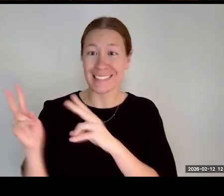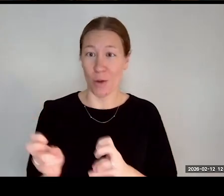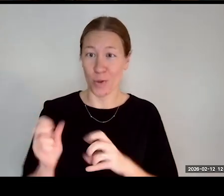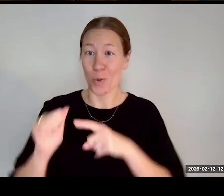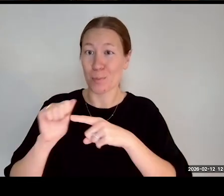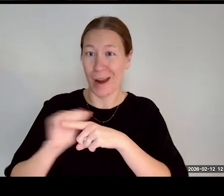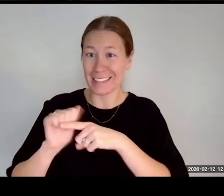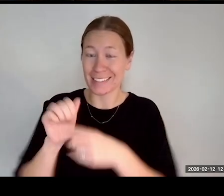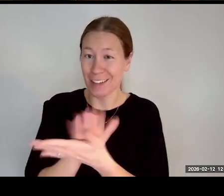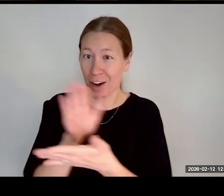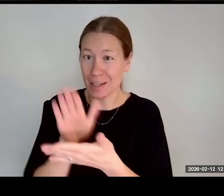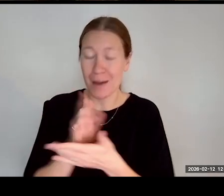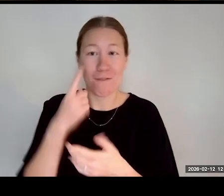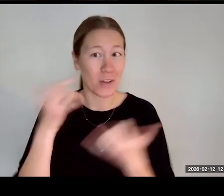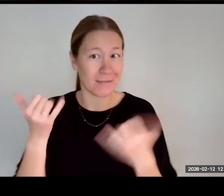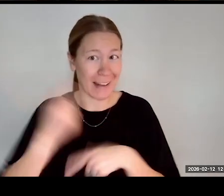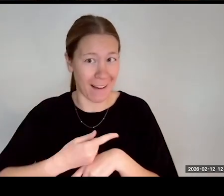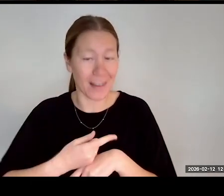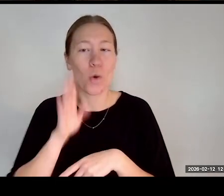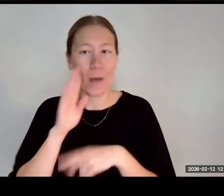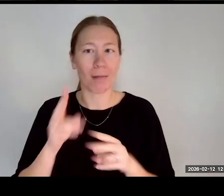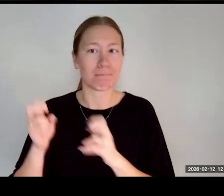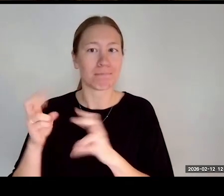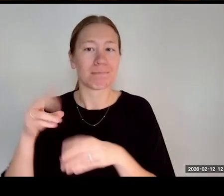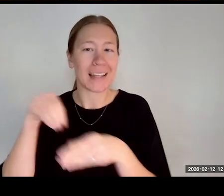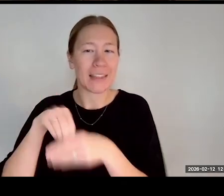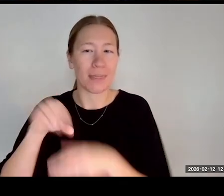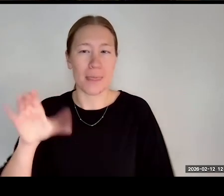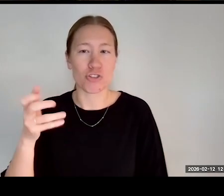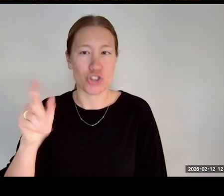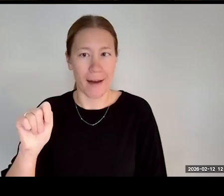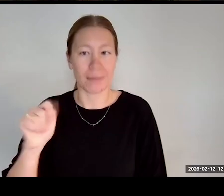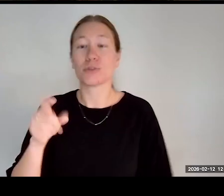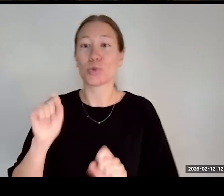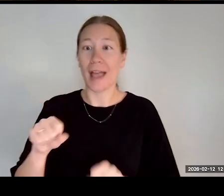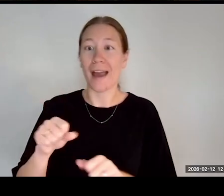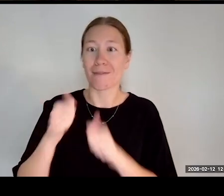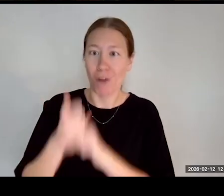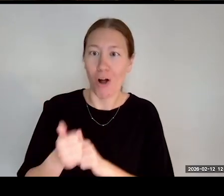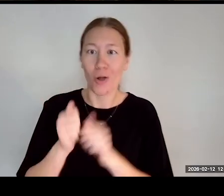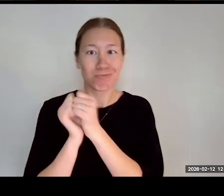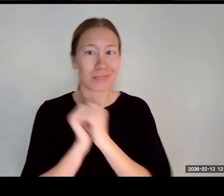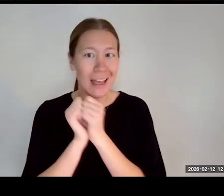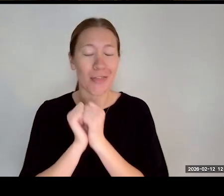shared in the chat and after the session, you can follow along during the demonstration on a separate screen